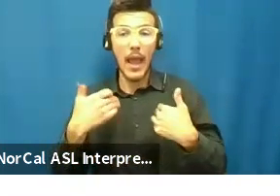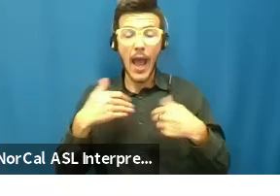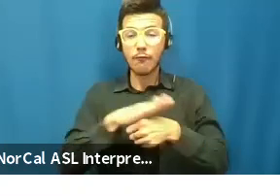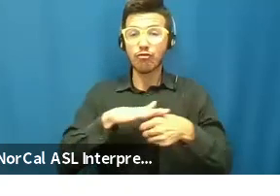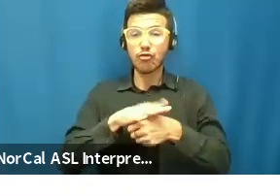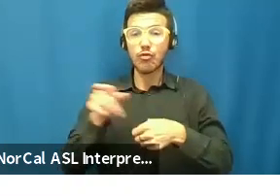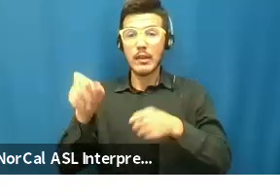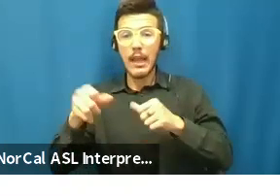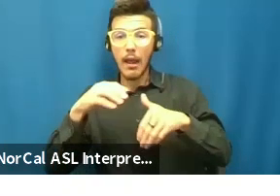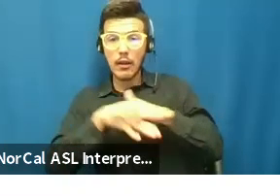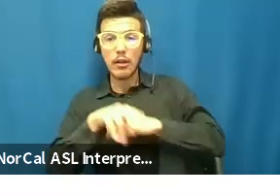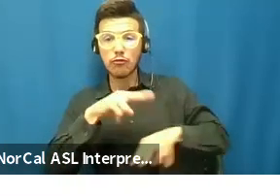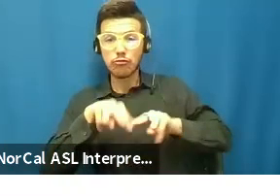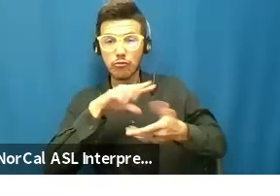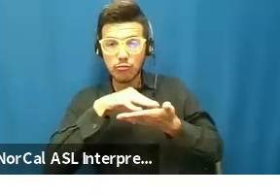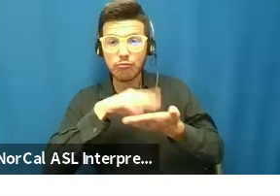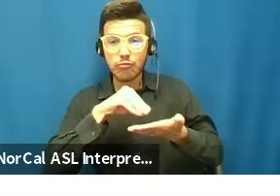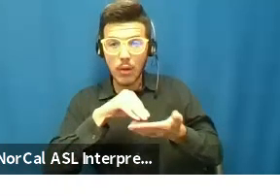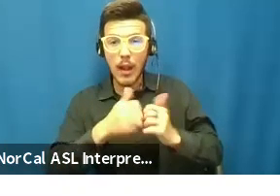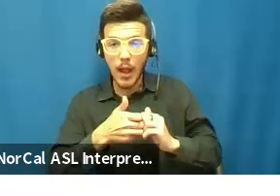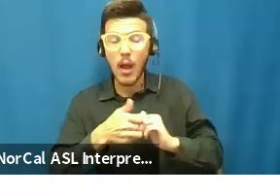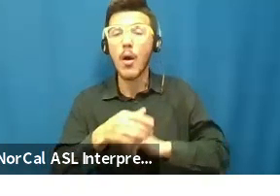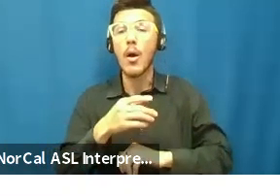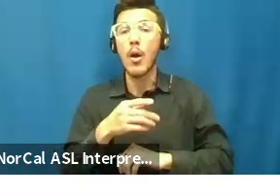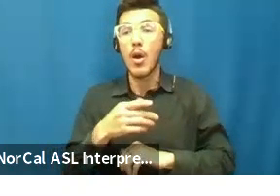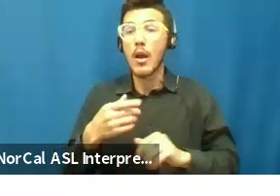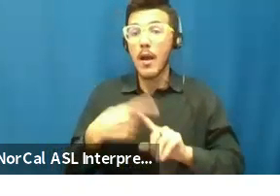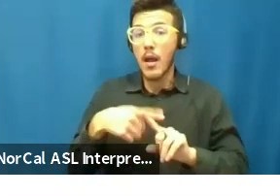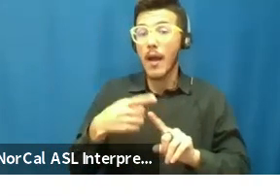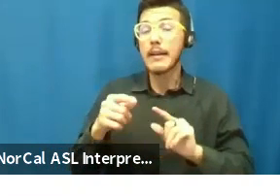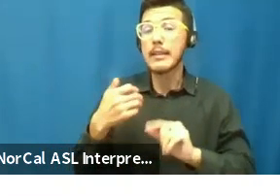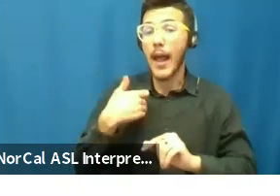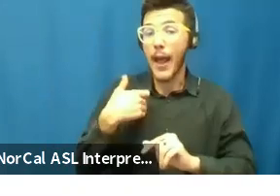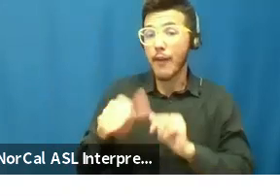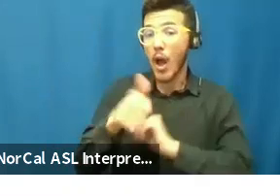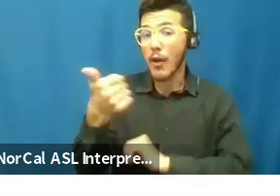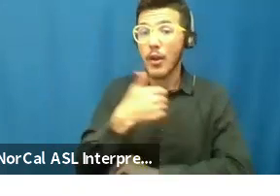sometimes our members have collaborated across organizations and created policies that can be